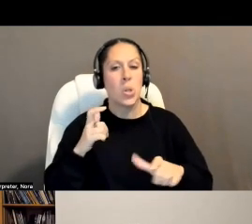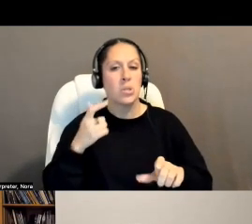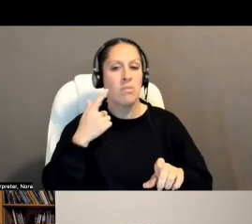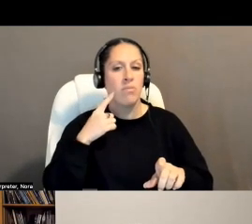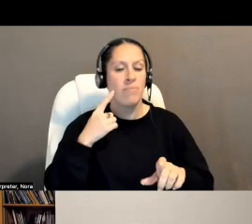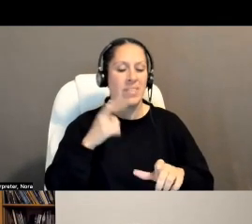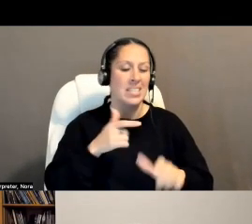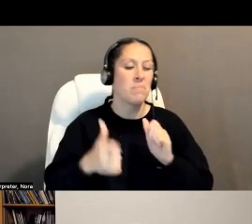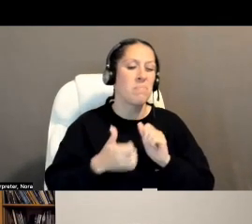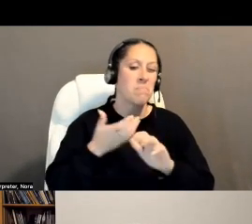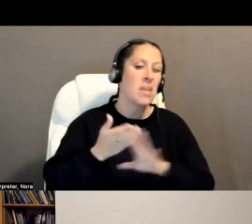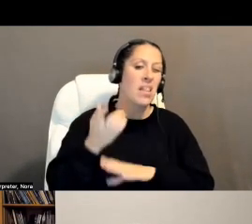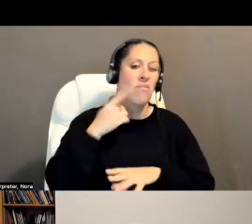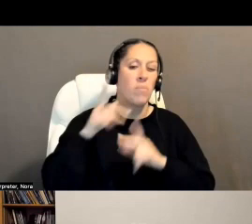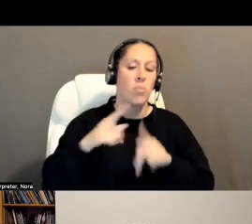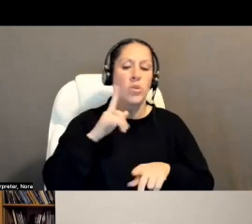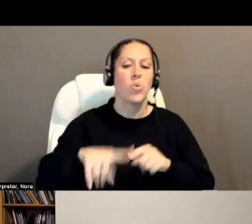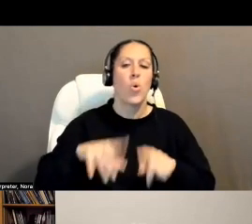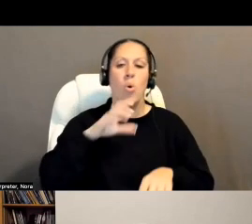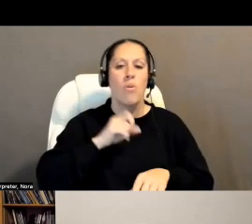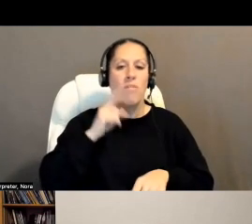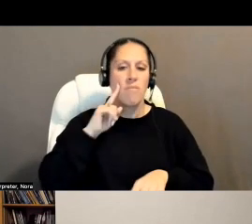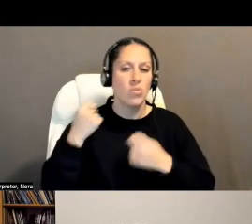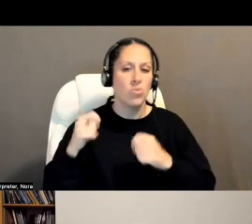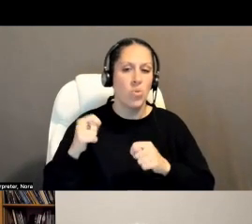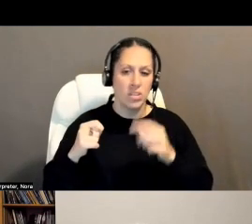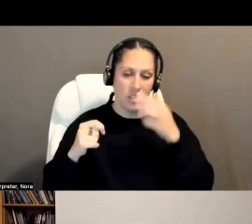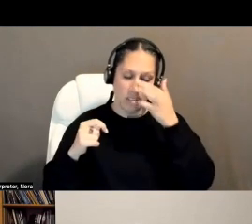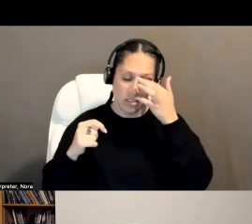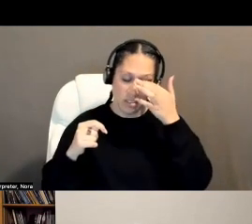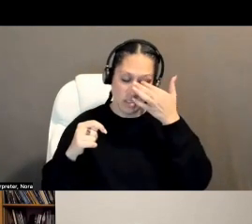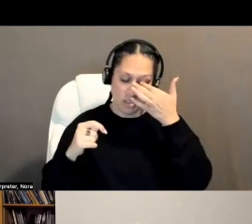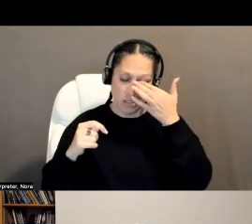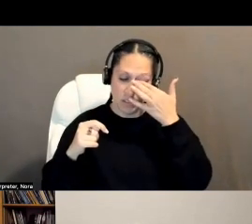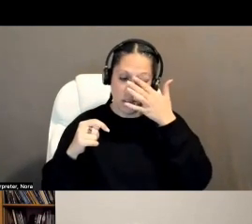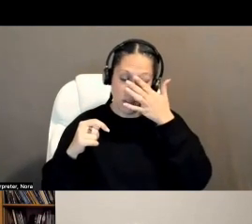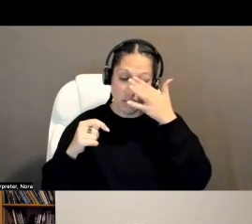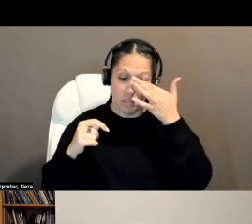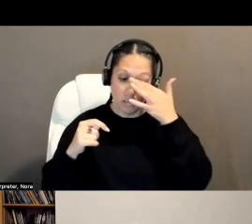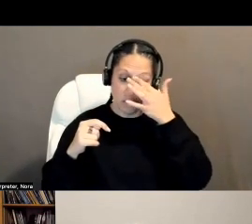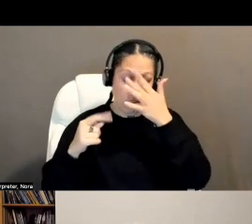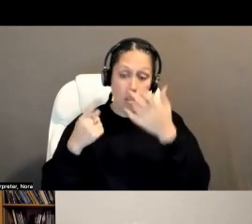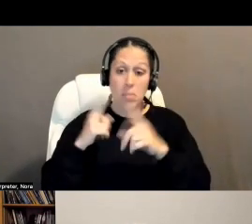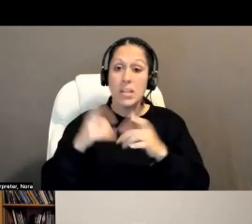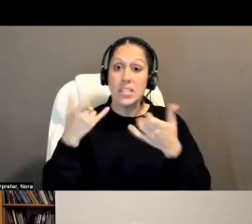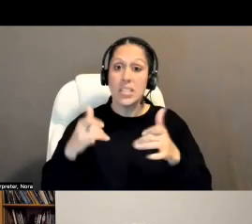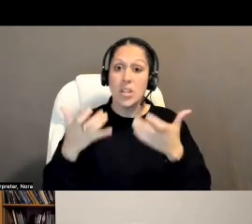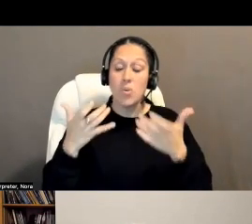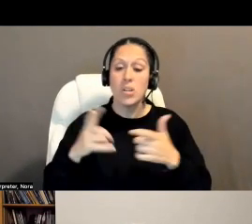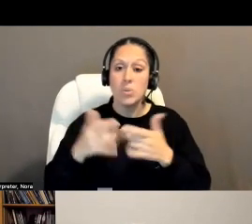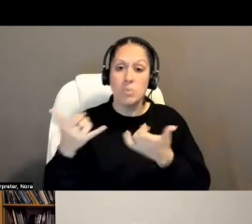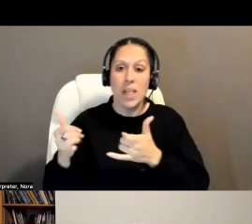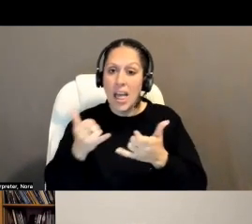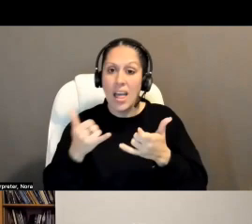who feel like they're too old for toys, yet still kind of want to play the way they did as